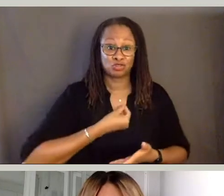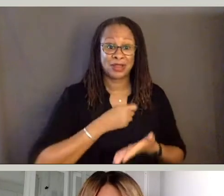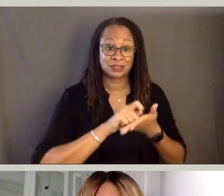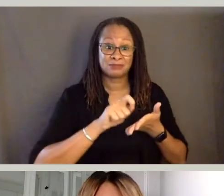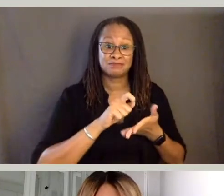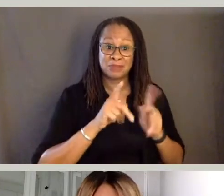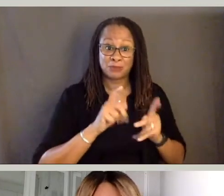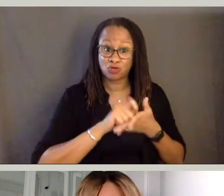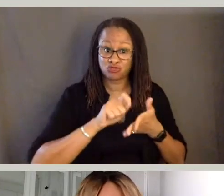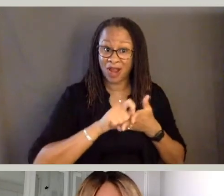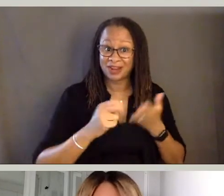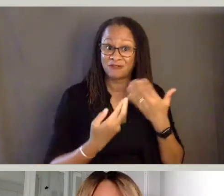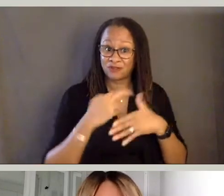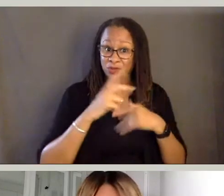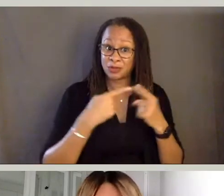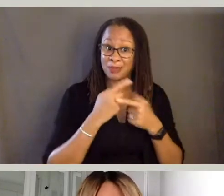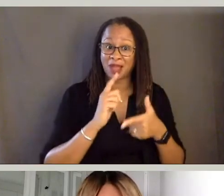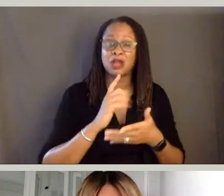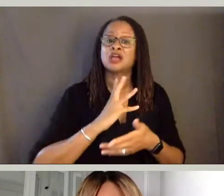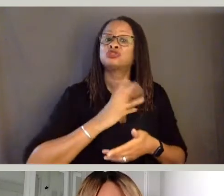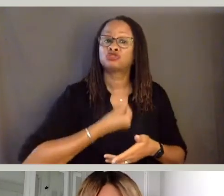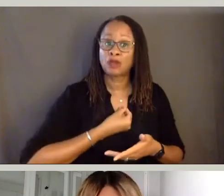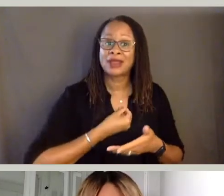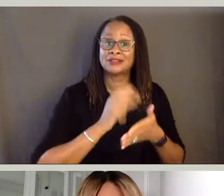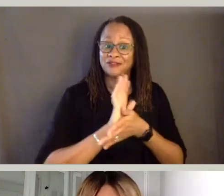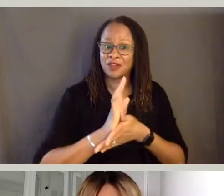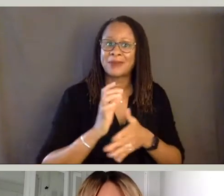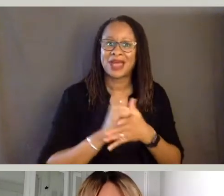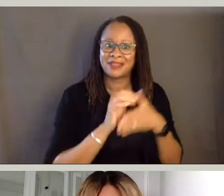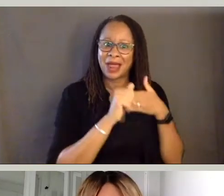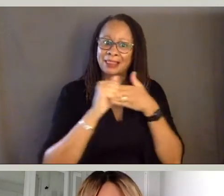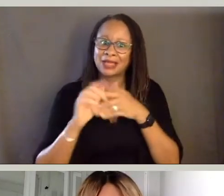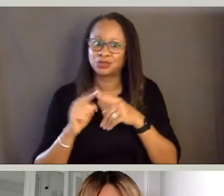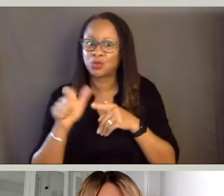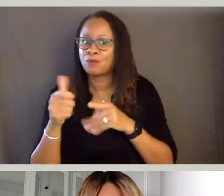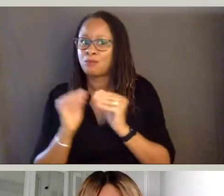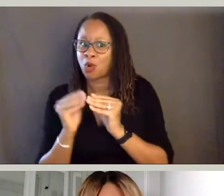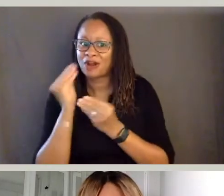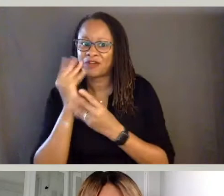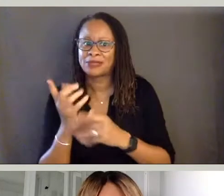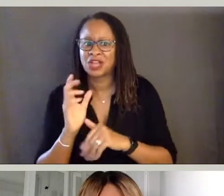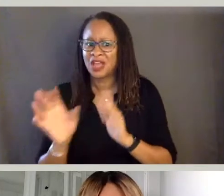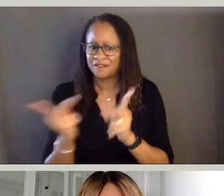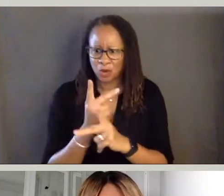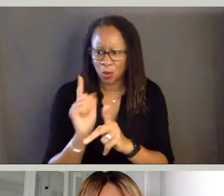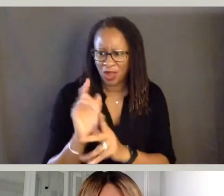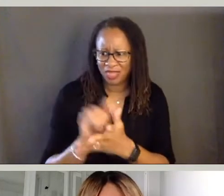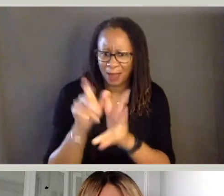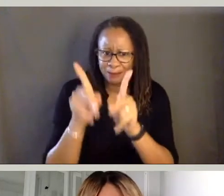And so then I would kind of get led to more information and then figure out where that person was, and sometimes I'd get in touch with that person.